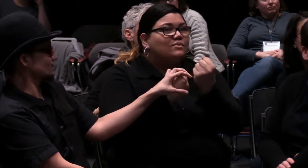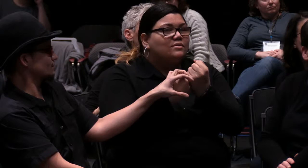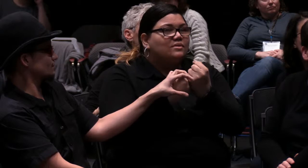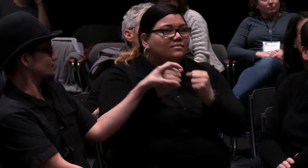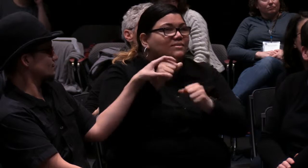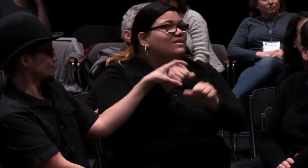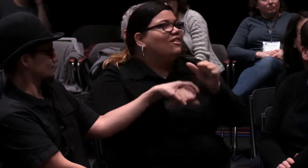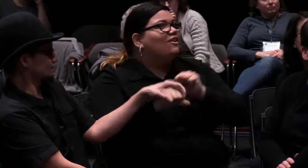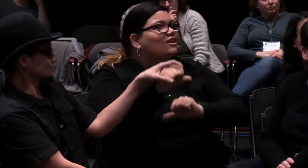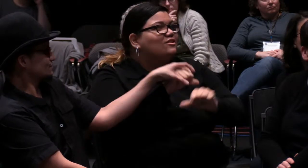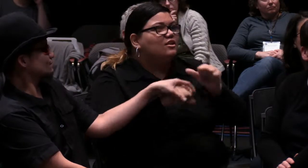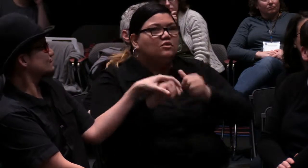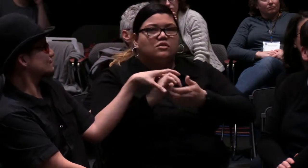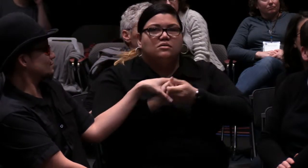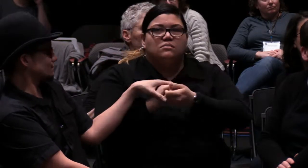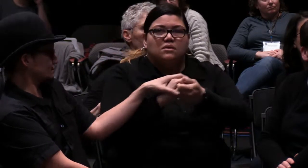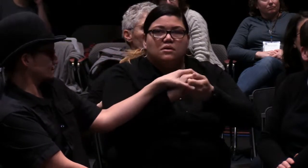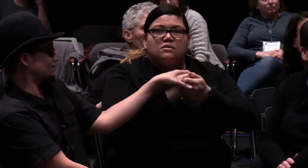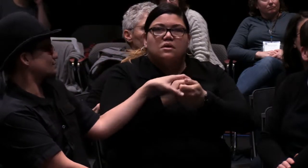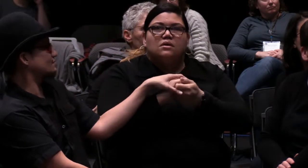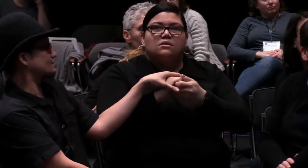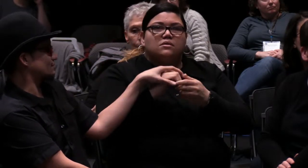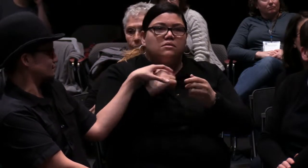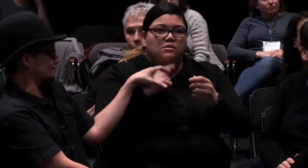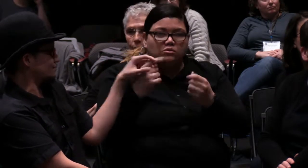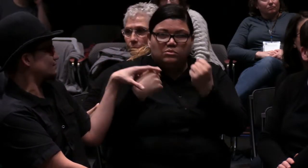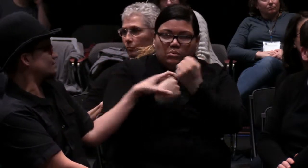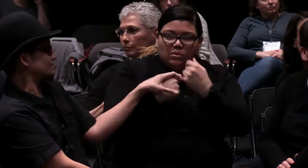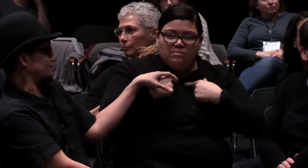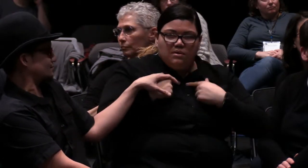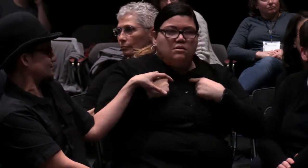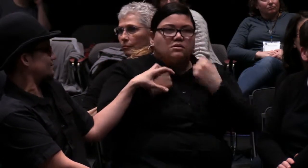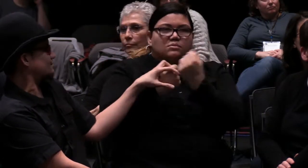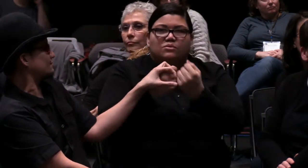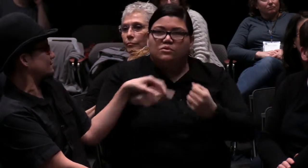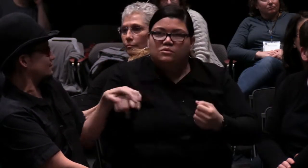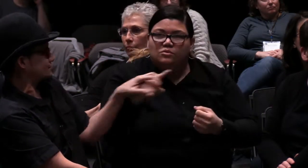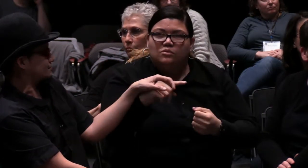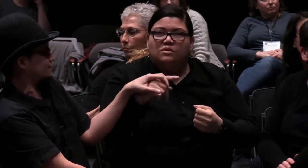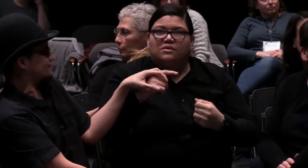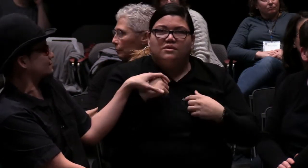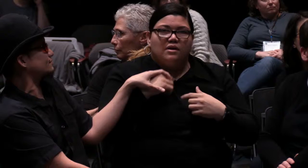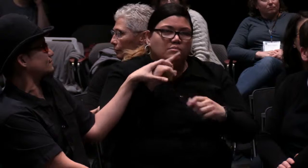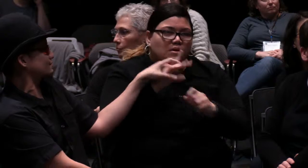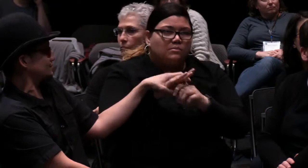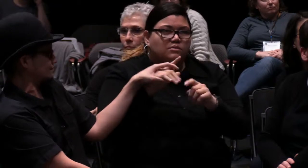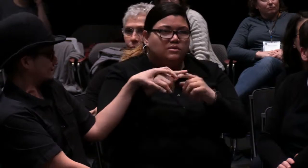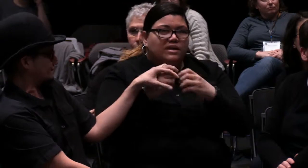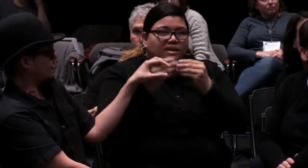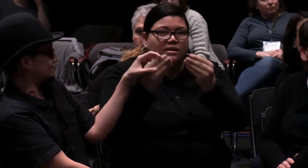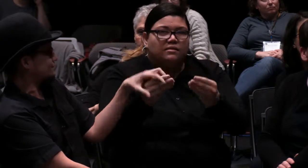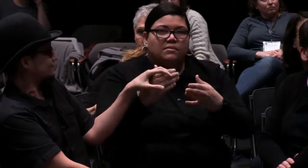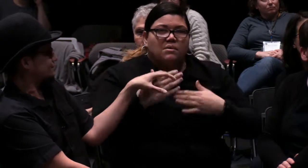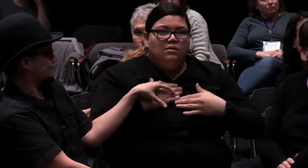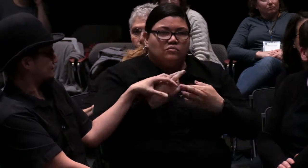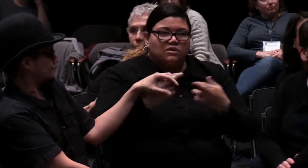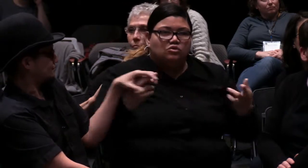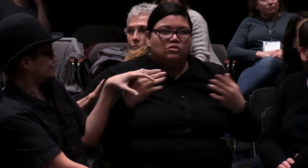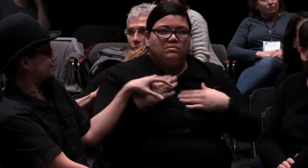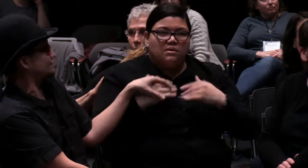I promise to continue to provide support. To support you, to receive support from you,